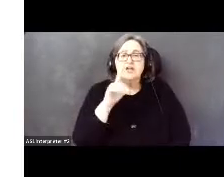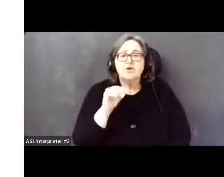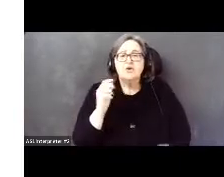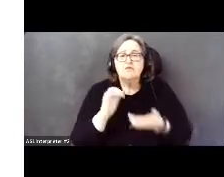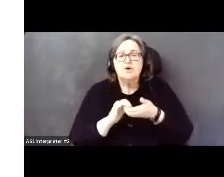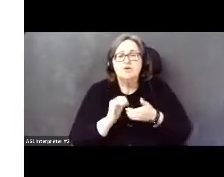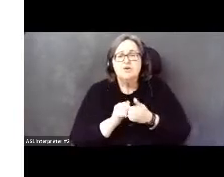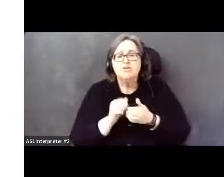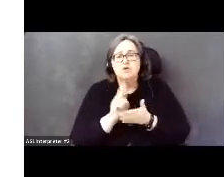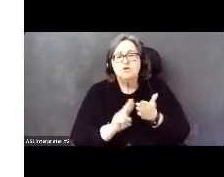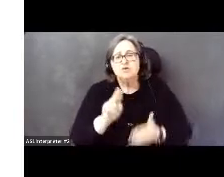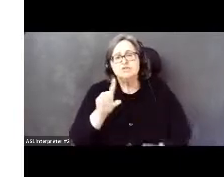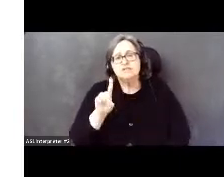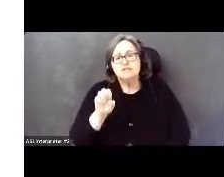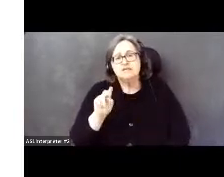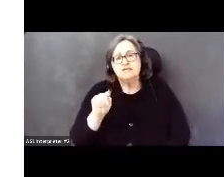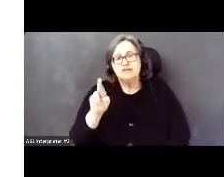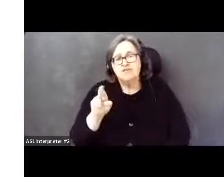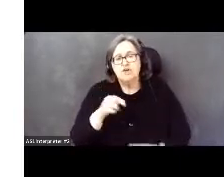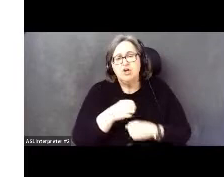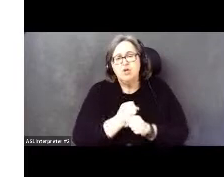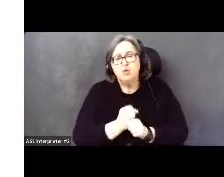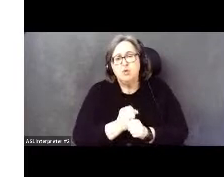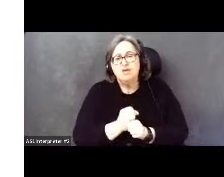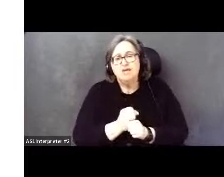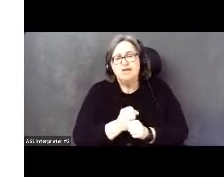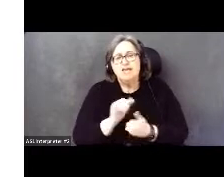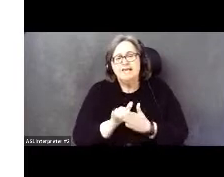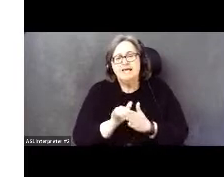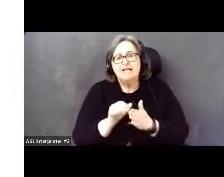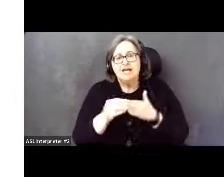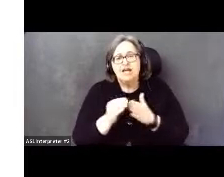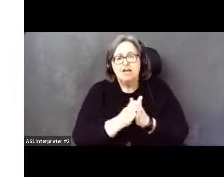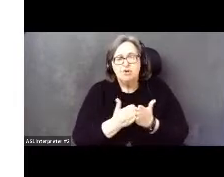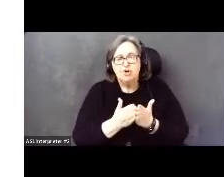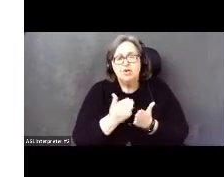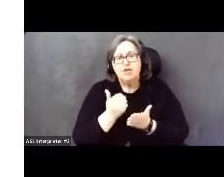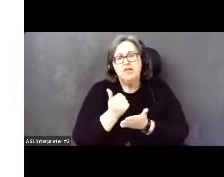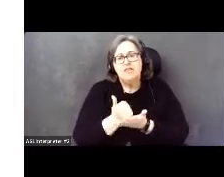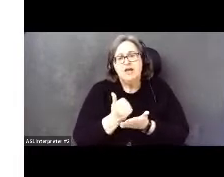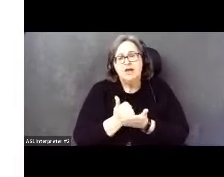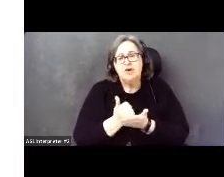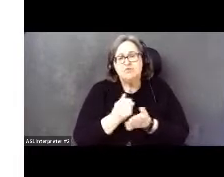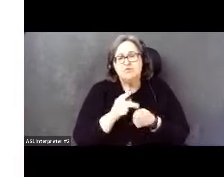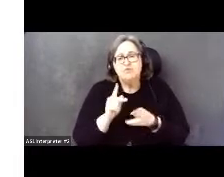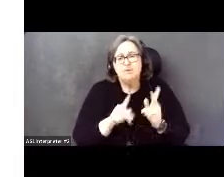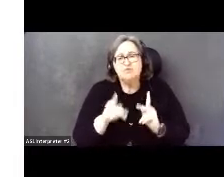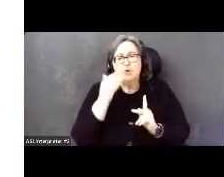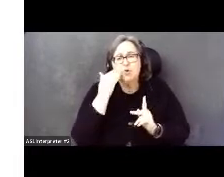of Denver to create the guidebook that helps those professionals that know how to approach